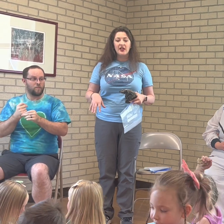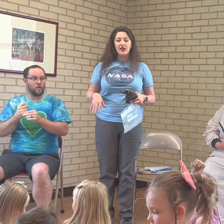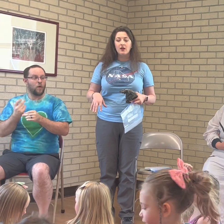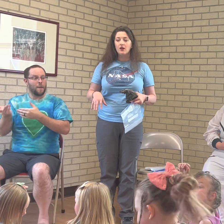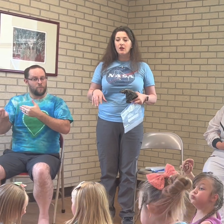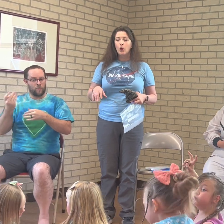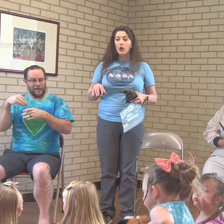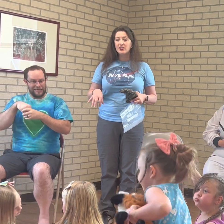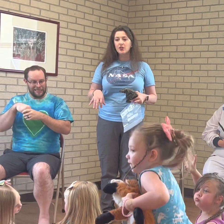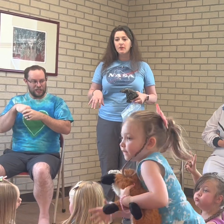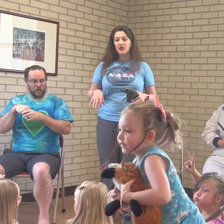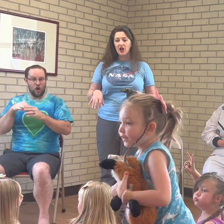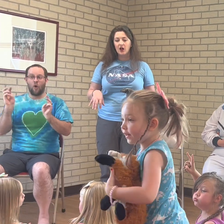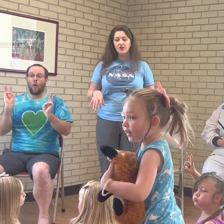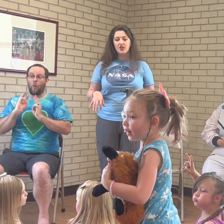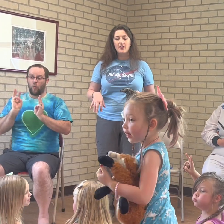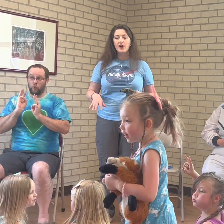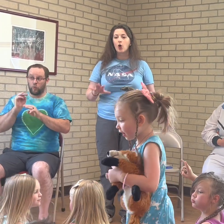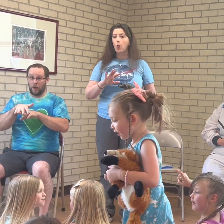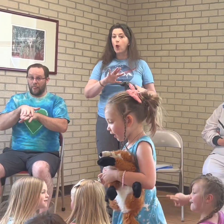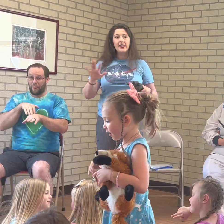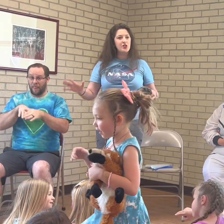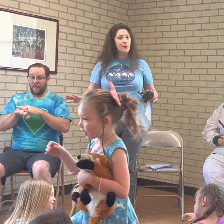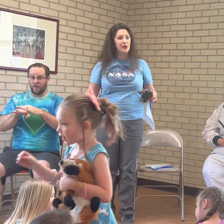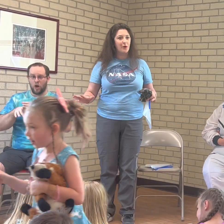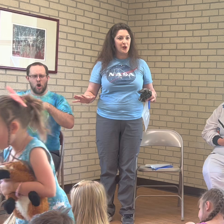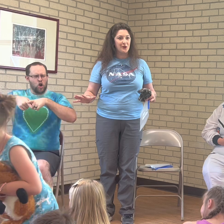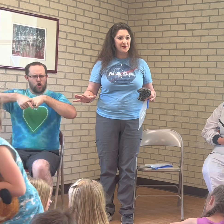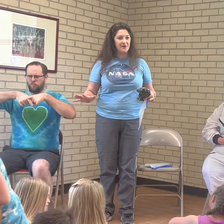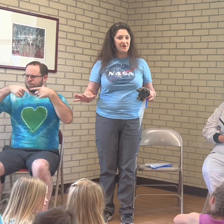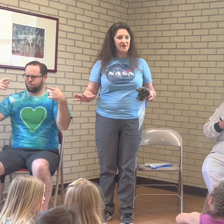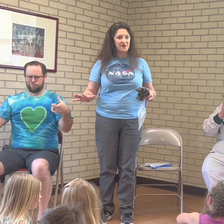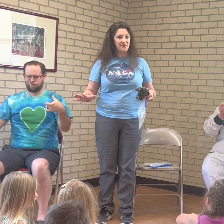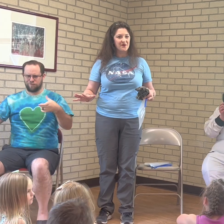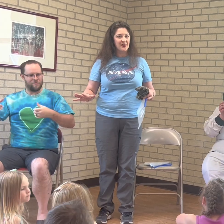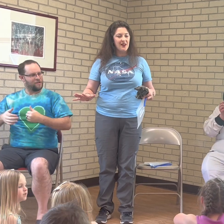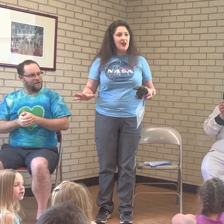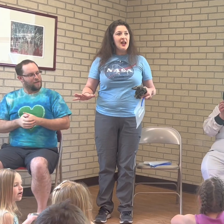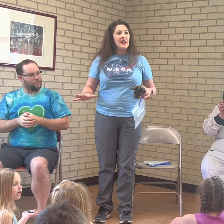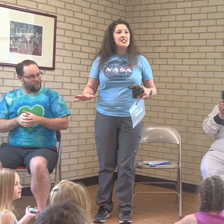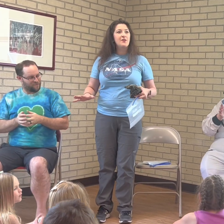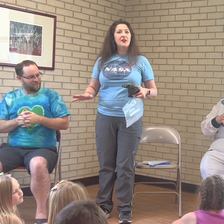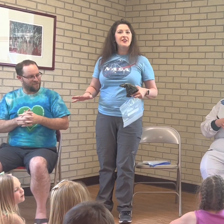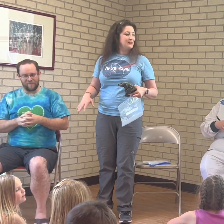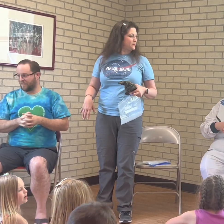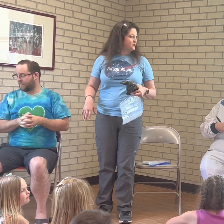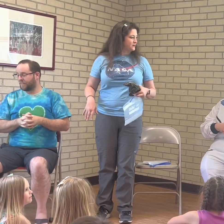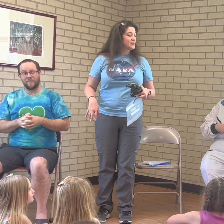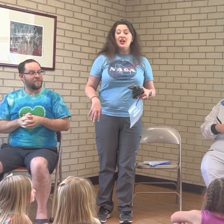in winter gloves that are way too big for you. Mr. Dixon: They're too big for me.